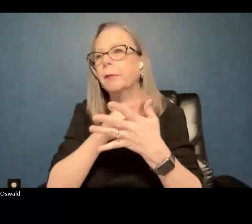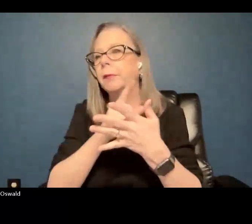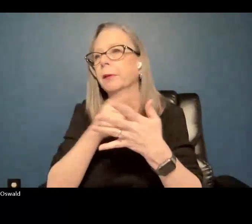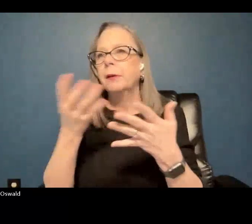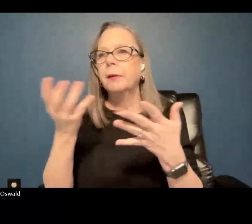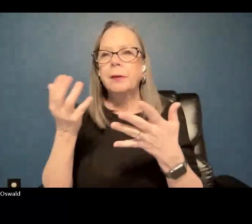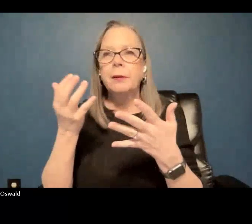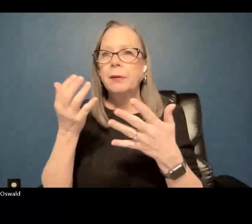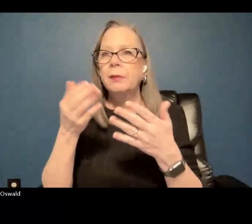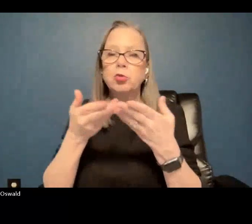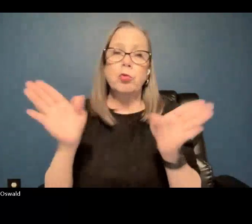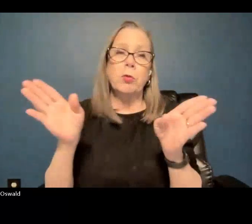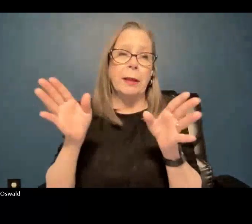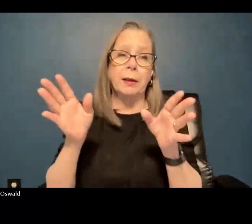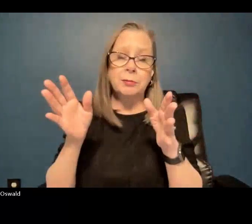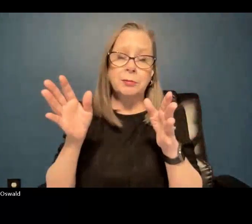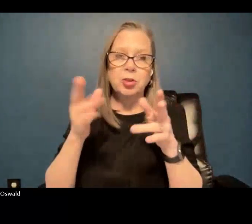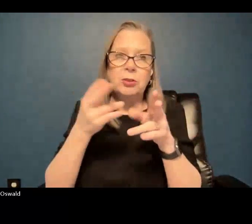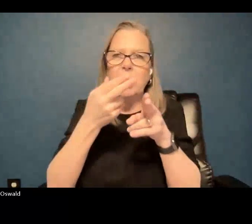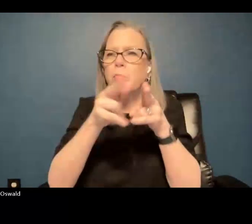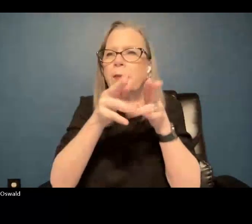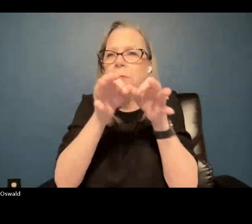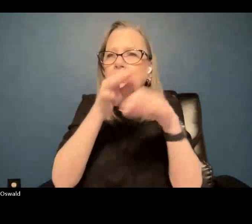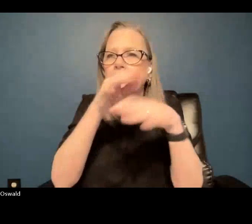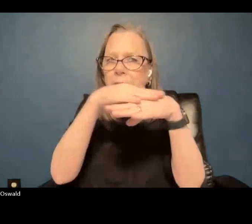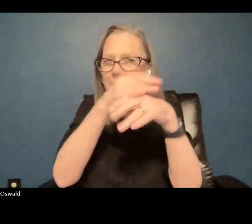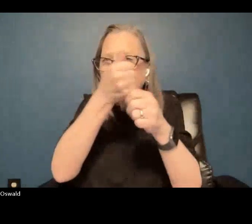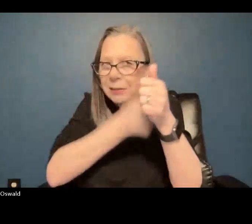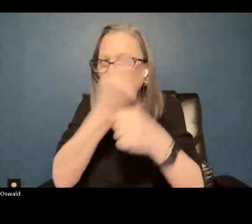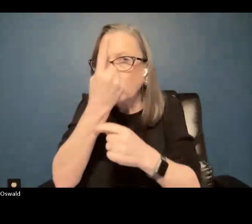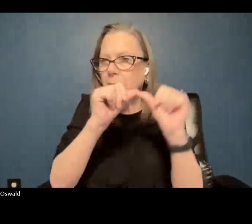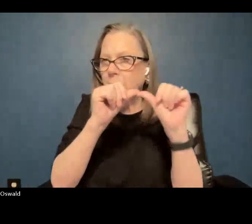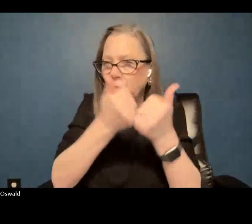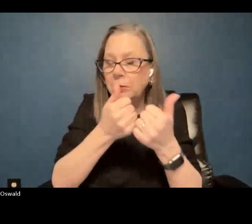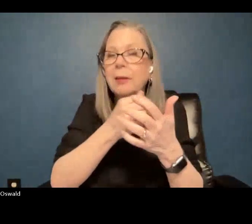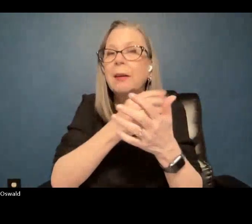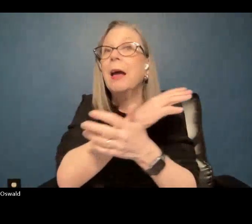brief description of each of our agencies and the populations that we served.